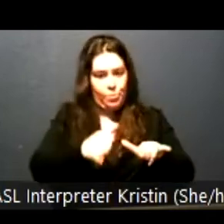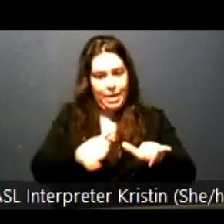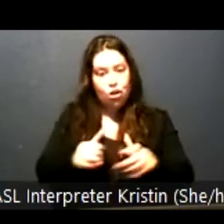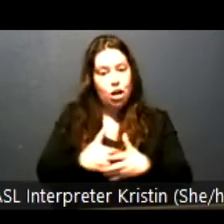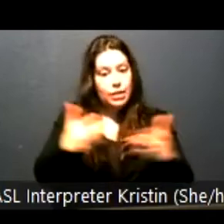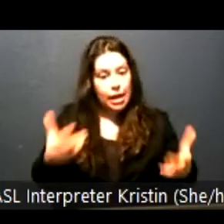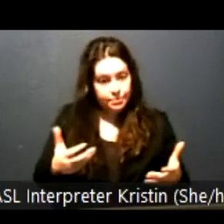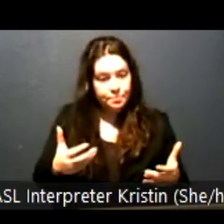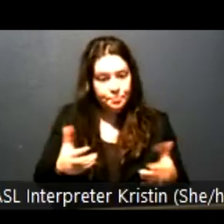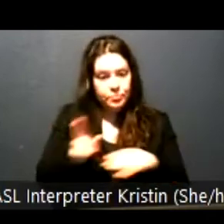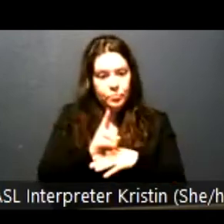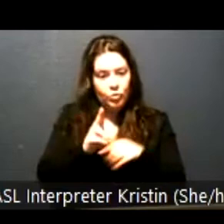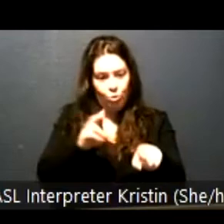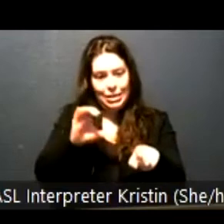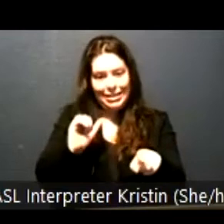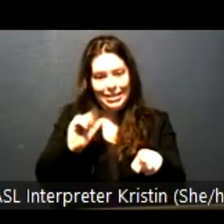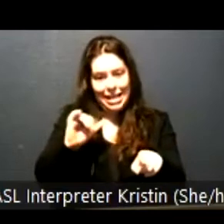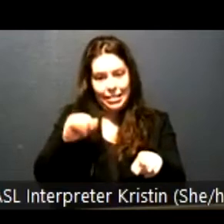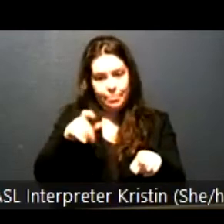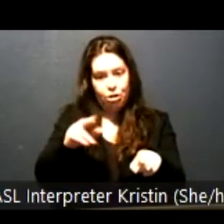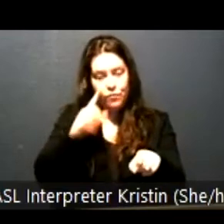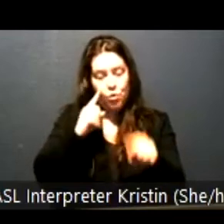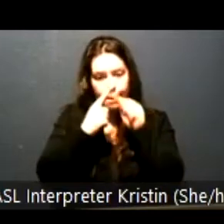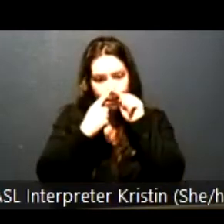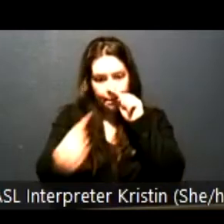We use these calipers to measure the bill. We'll measure the head and the tail